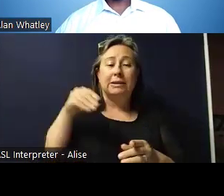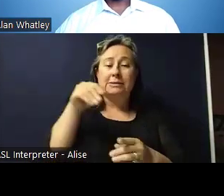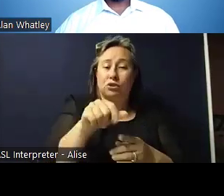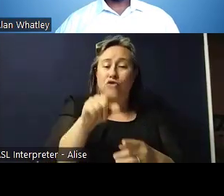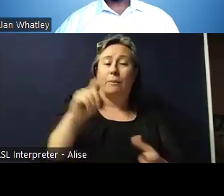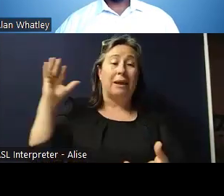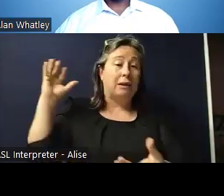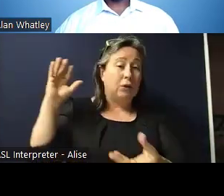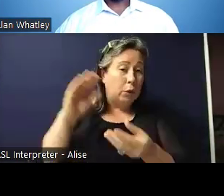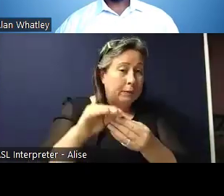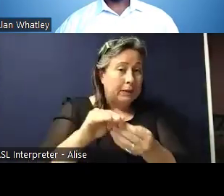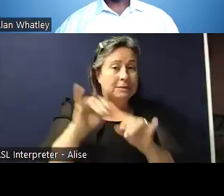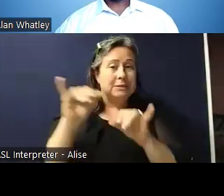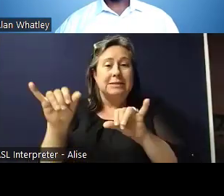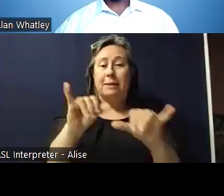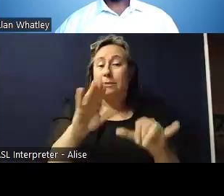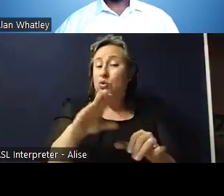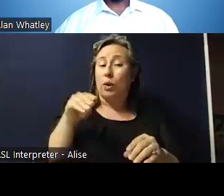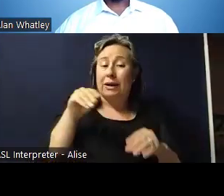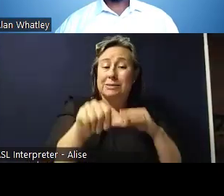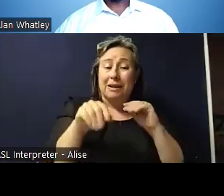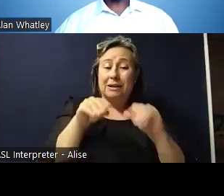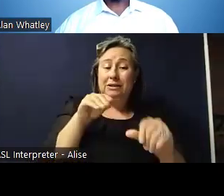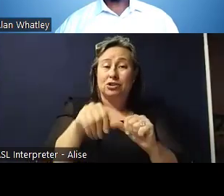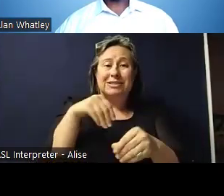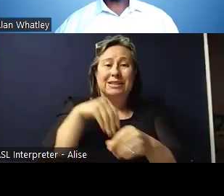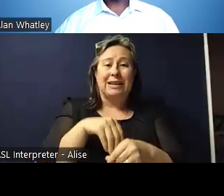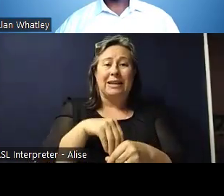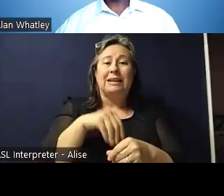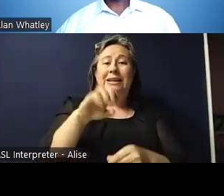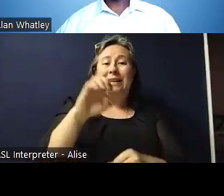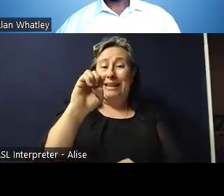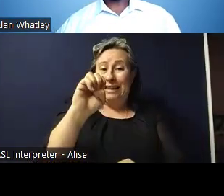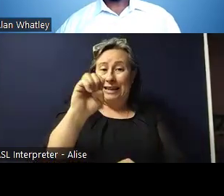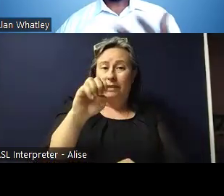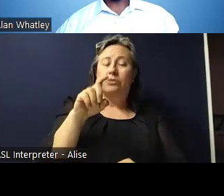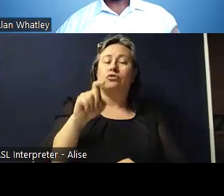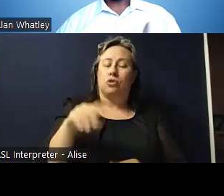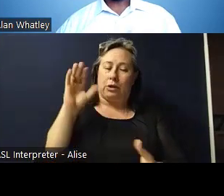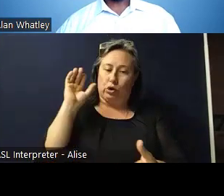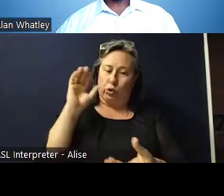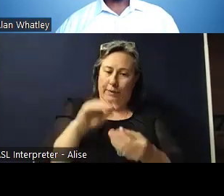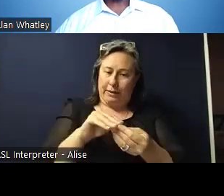just as your expenditures in 10e are cumulative because these indirect expenses